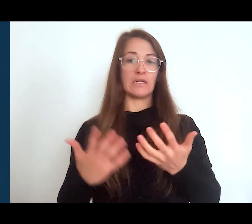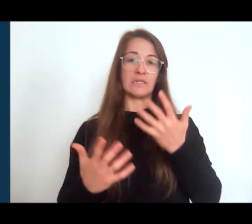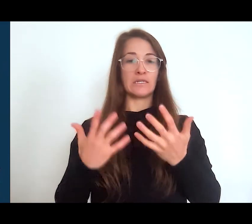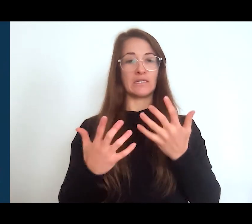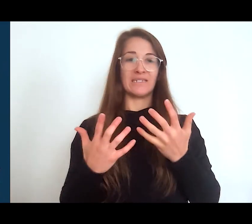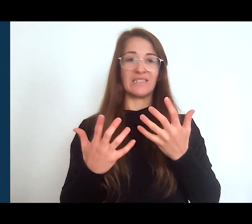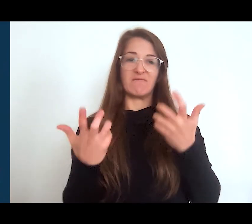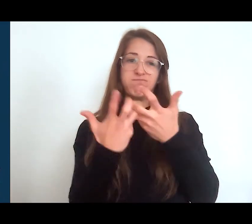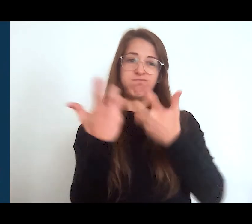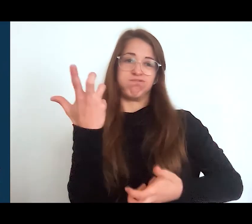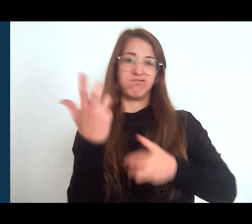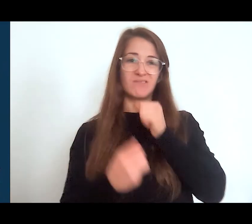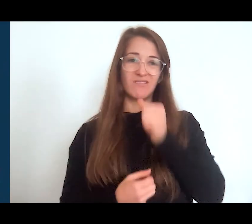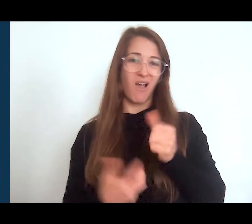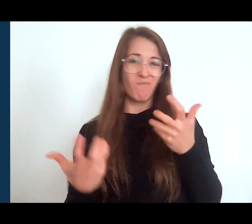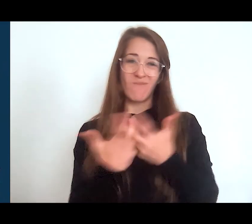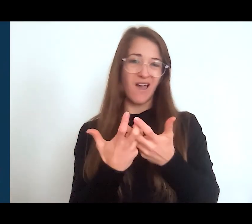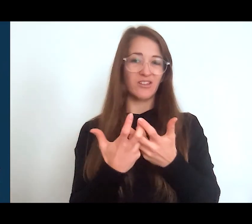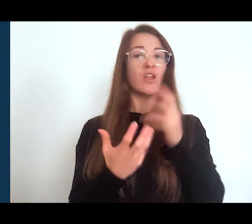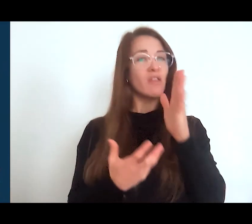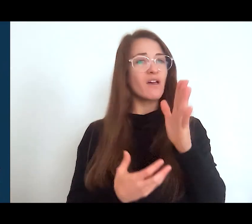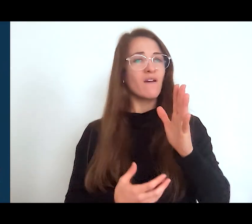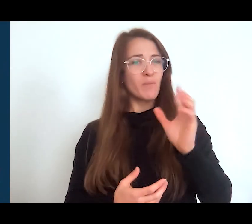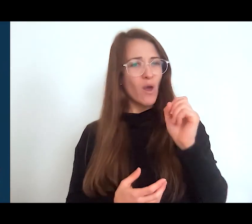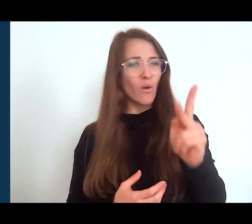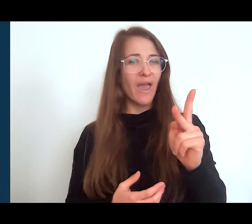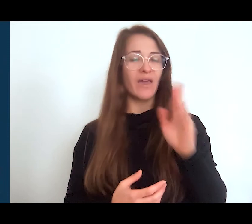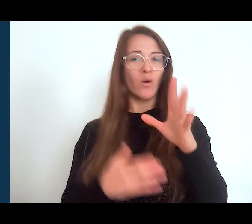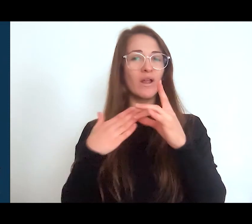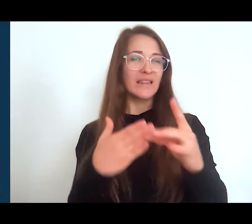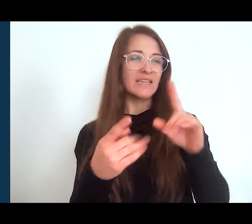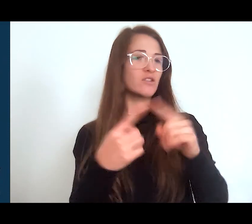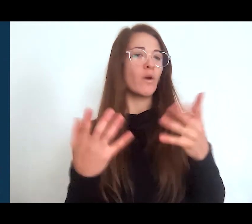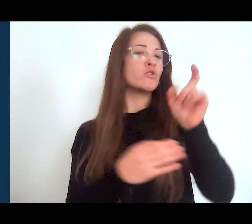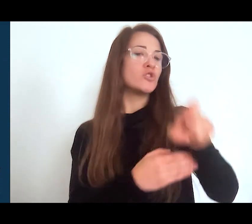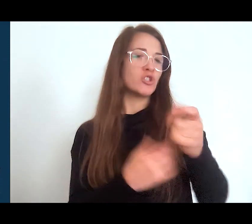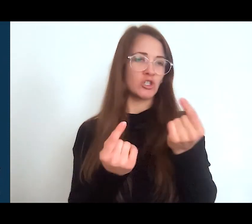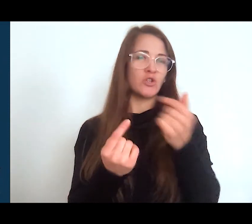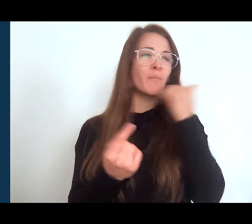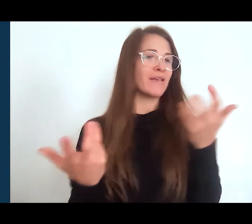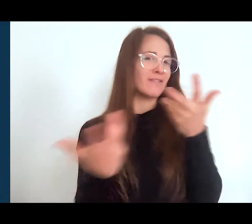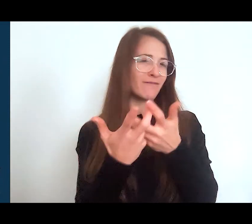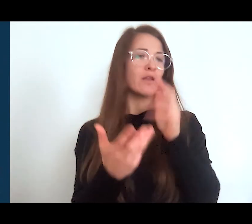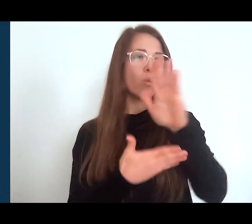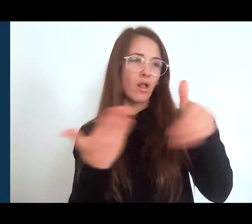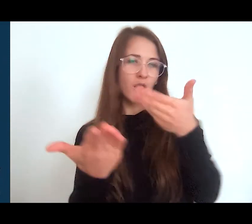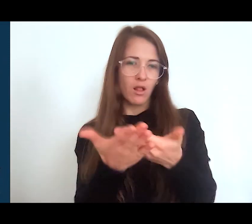THAT YOU REALLY FEEL LIKE THIS IS NOT FOR ME, THAT IS OKAY BECAUSE IT IS GOING TO LEAD YOU TO WHAT YOU SHOULD BE DOING ULTIMATELY.